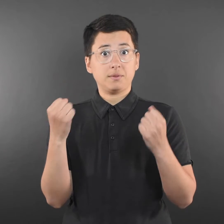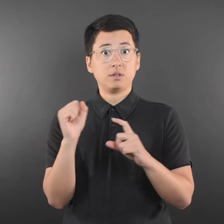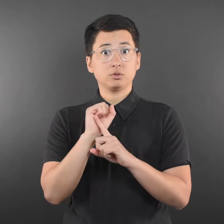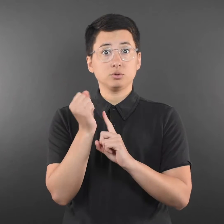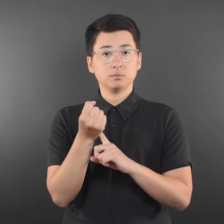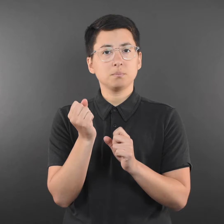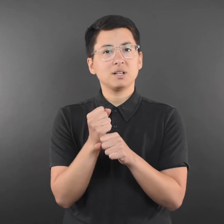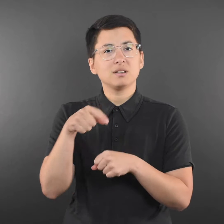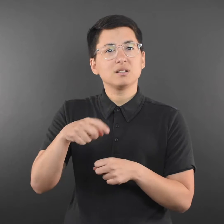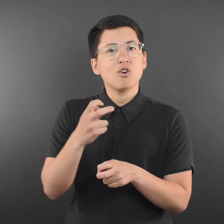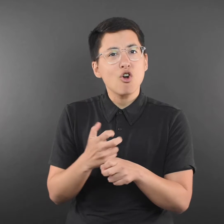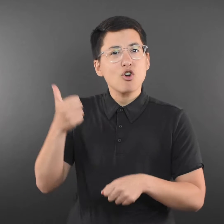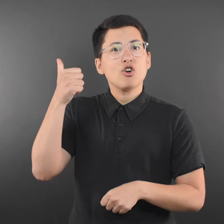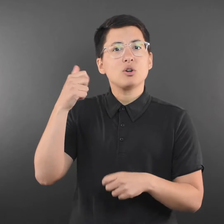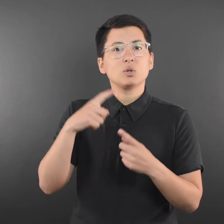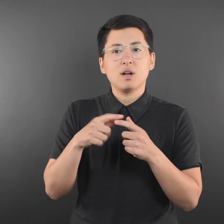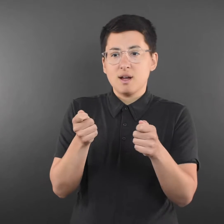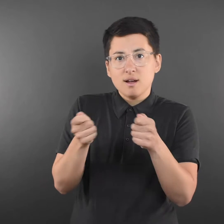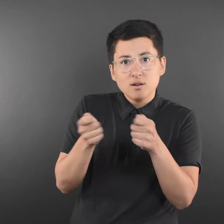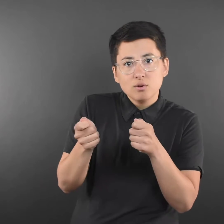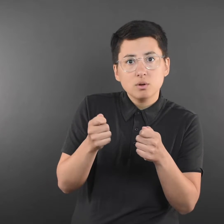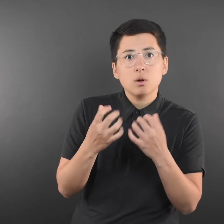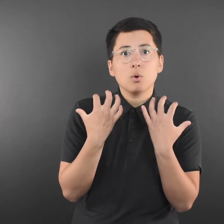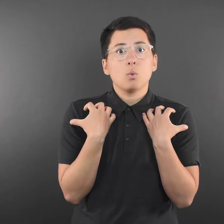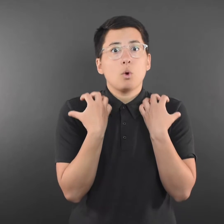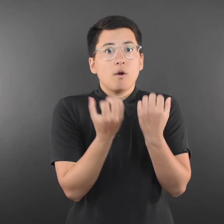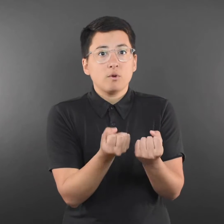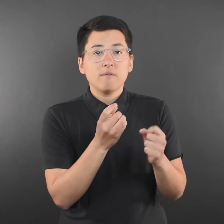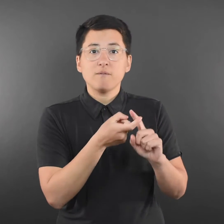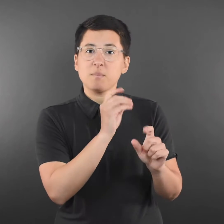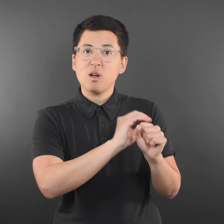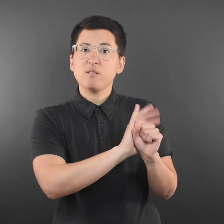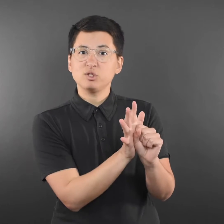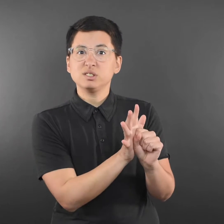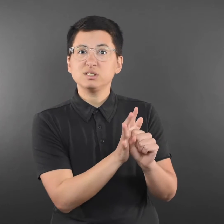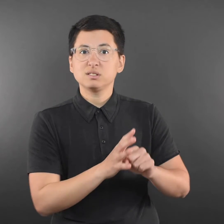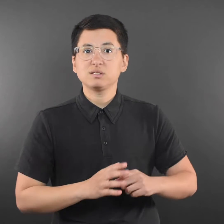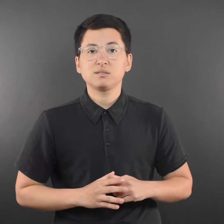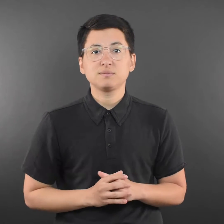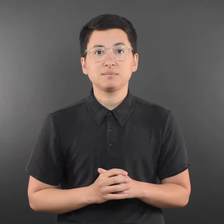These health conditions make it harder to handle and recover from COVID-19. •